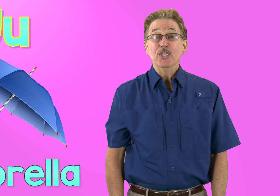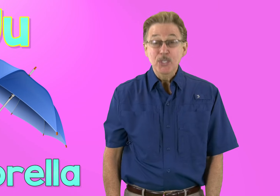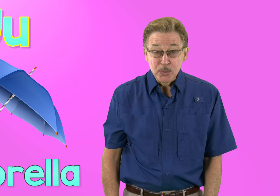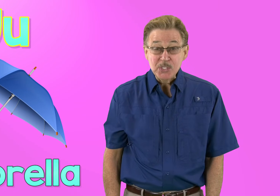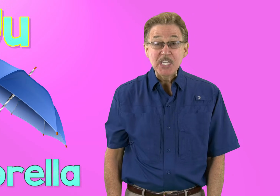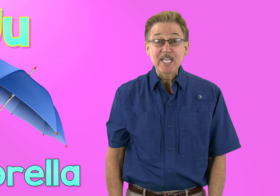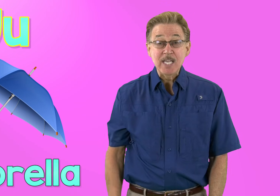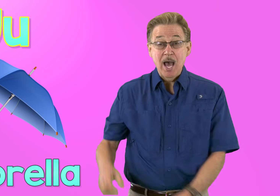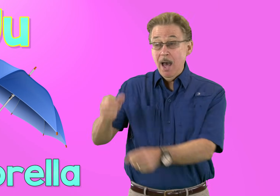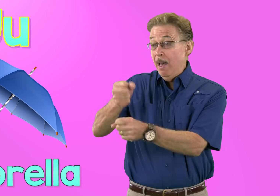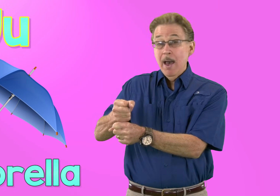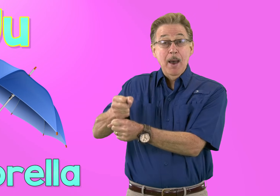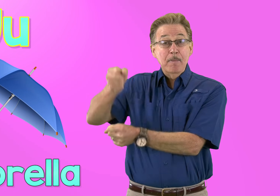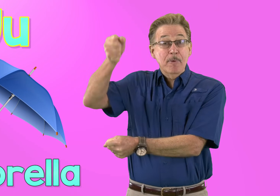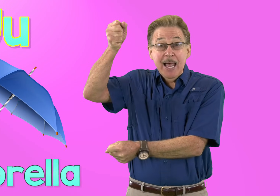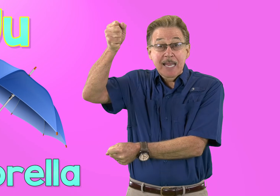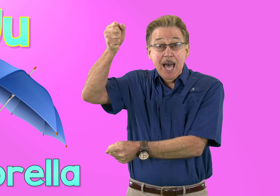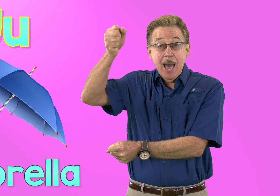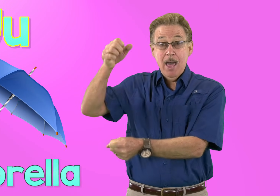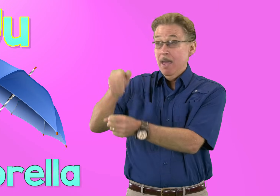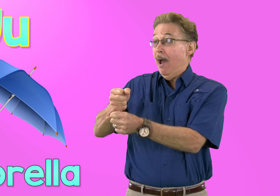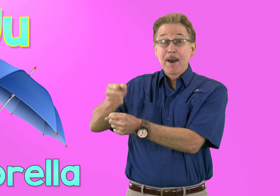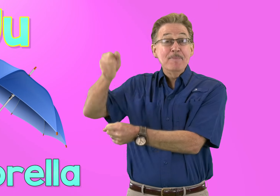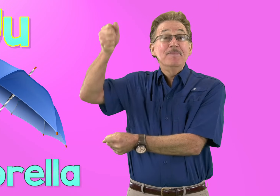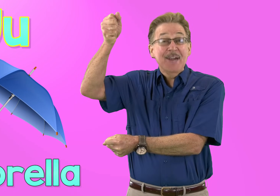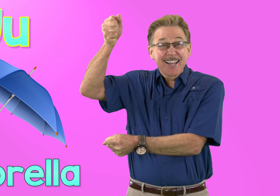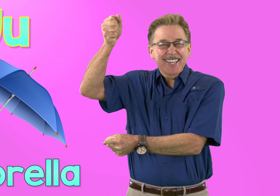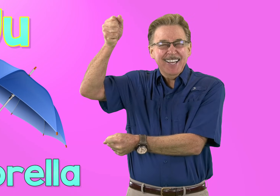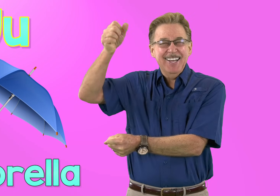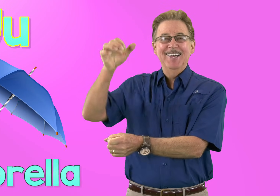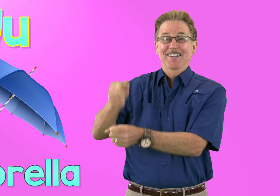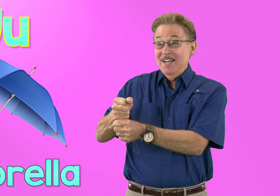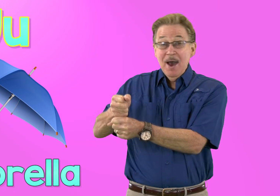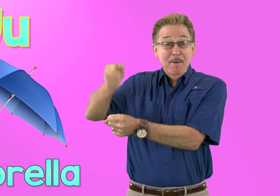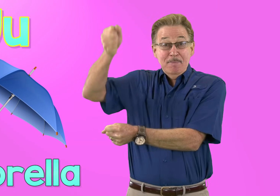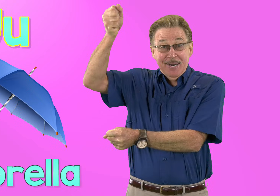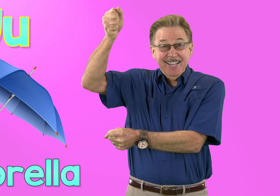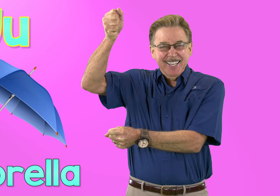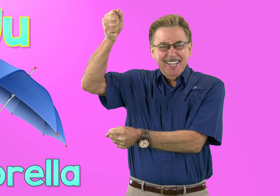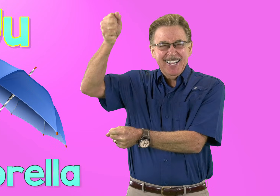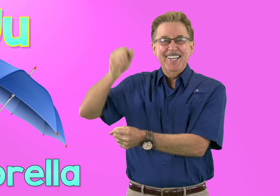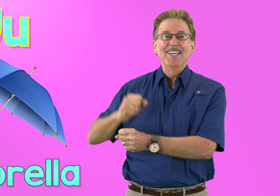U u says /u/ umbrella, umbrella, umbrella